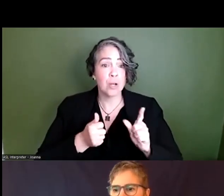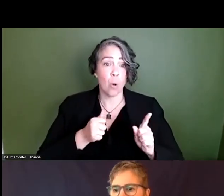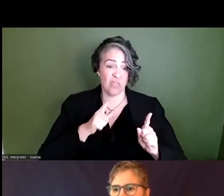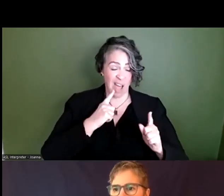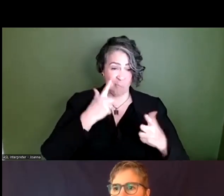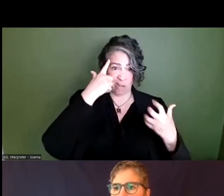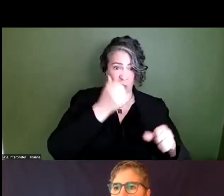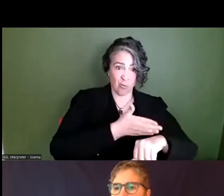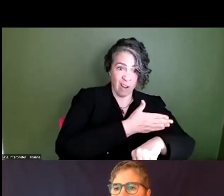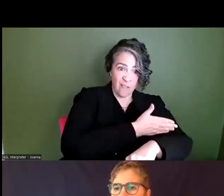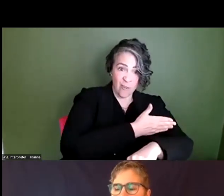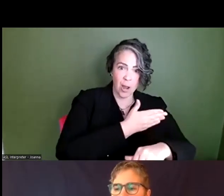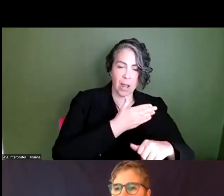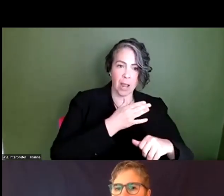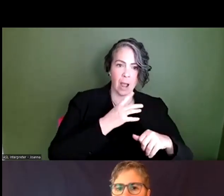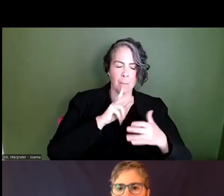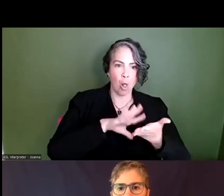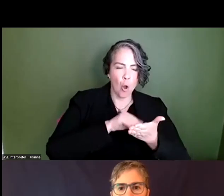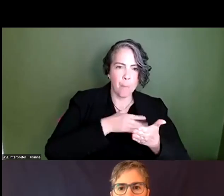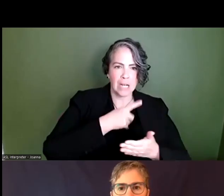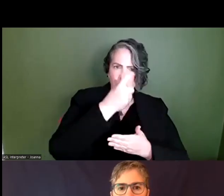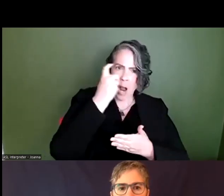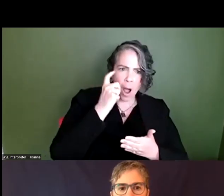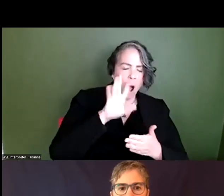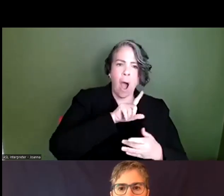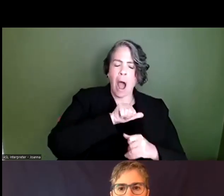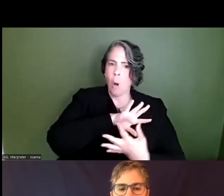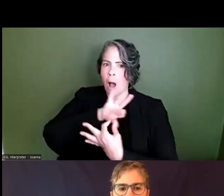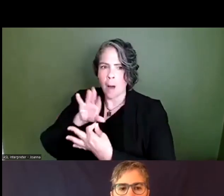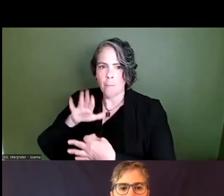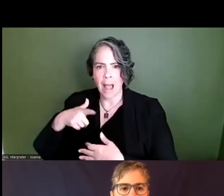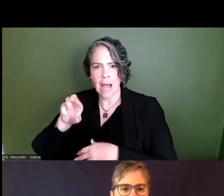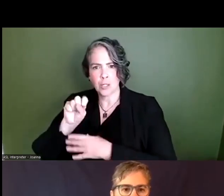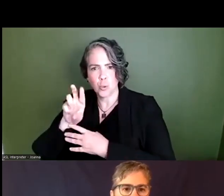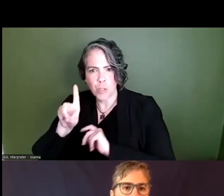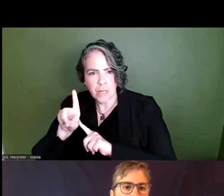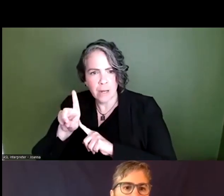then connect with a whole ‘nother group of community for my wellness. And also,